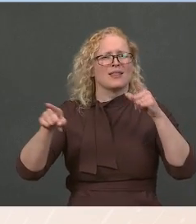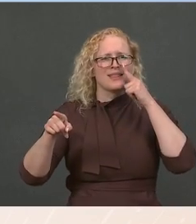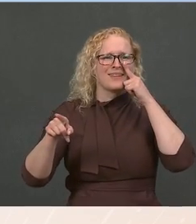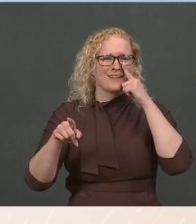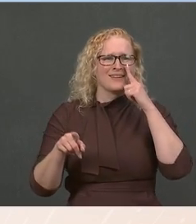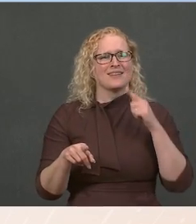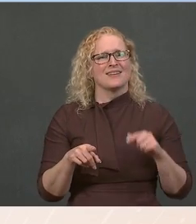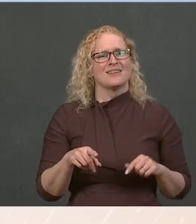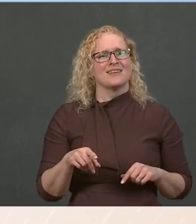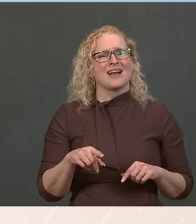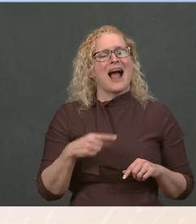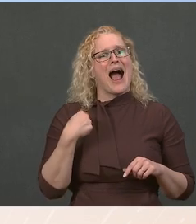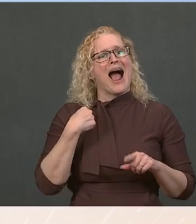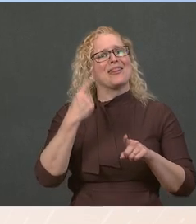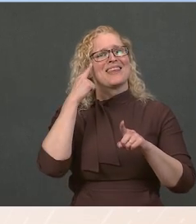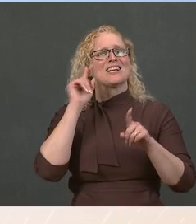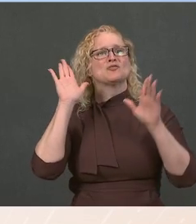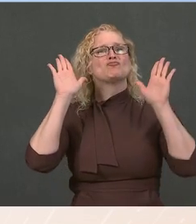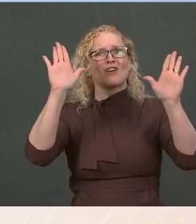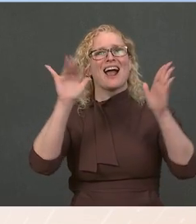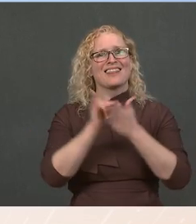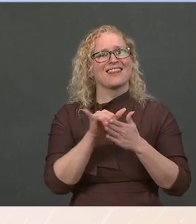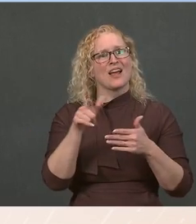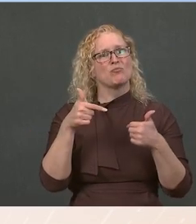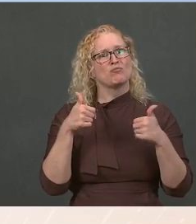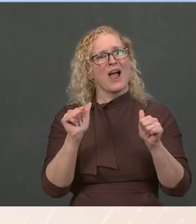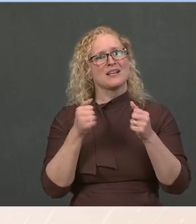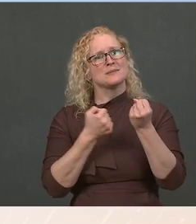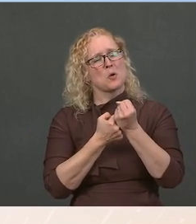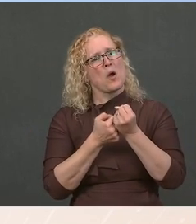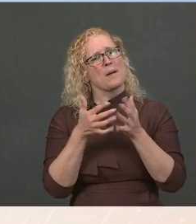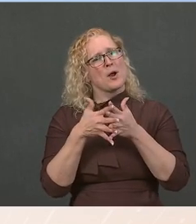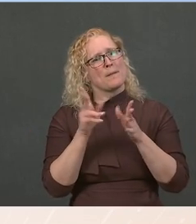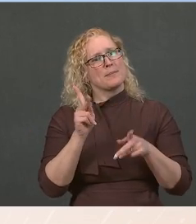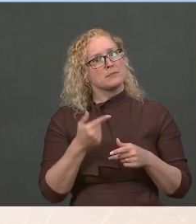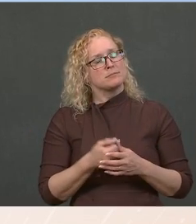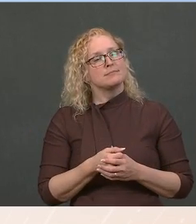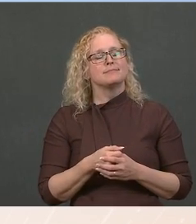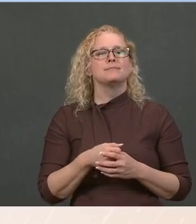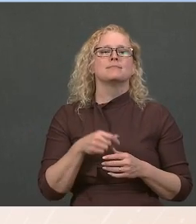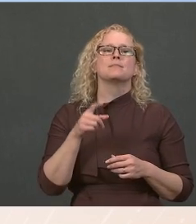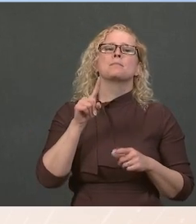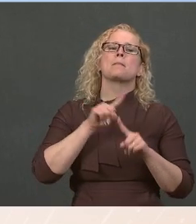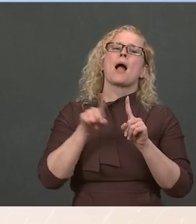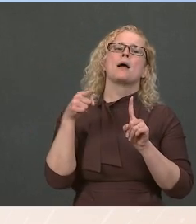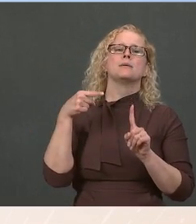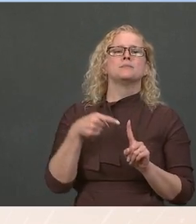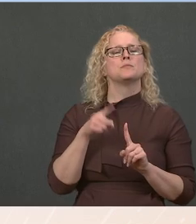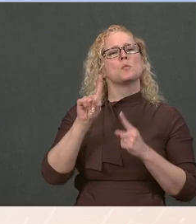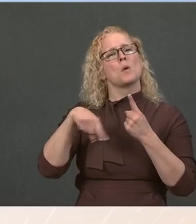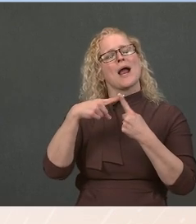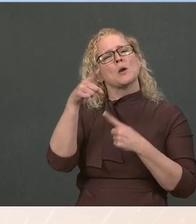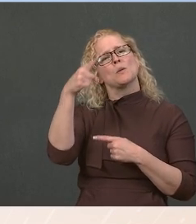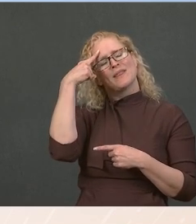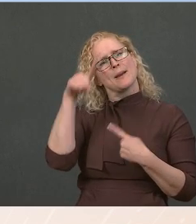for the American public. The Press: The acronyms are hard. But the -- when you guys talk about -- think about selling it -- we saw, though, with the Child Tax Credit.